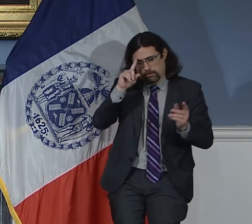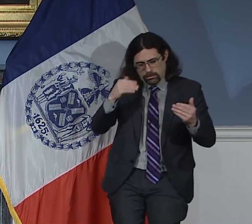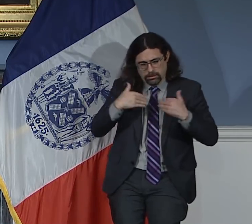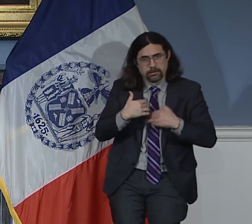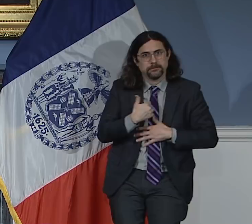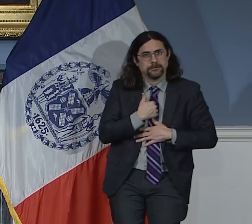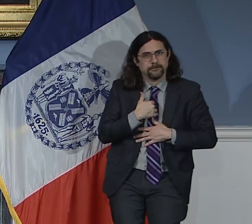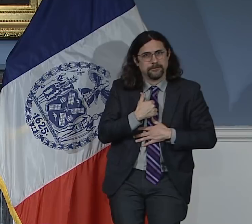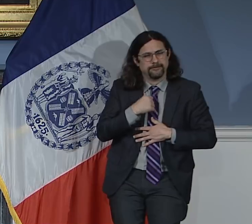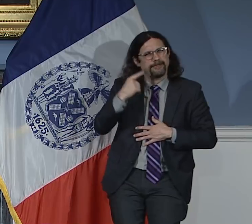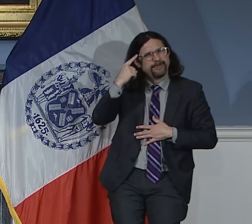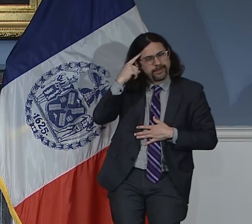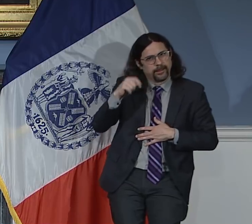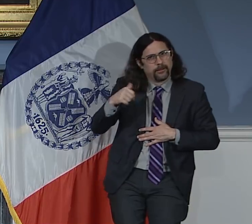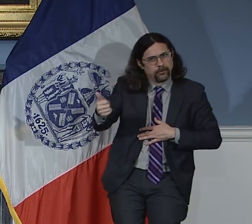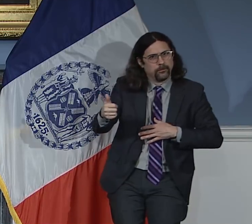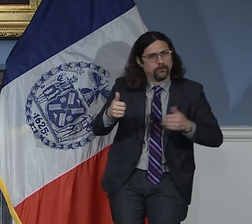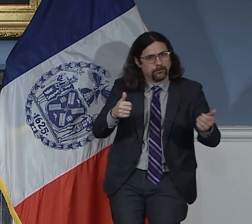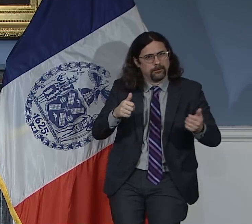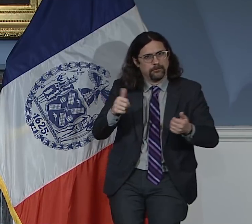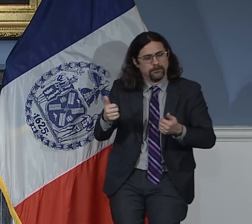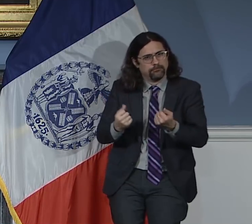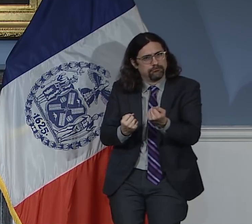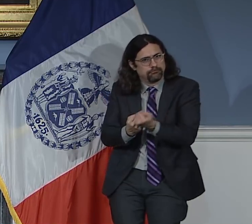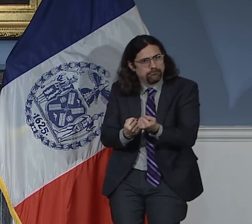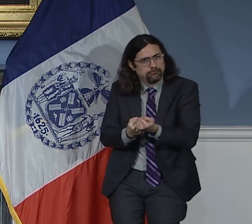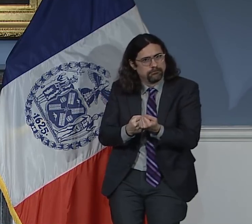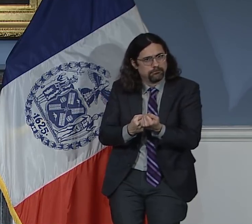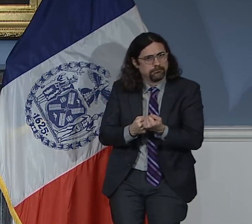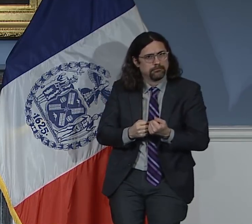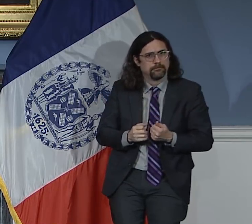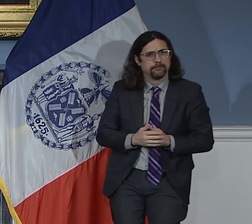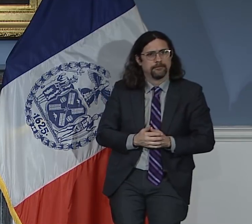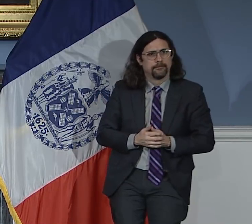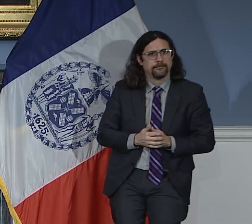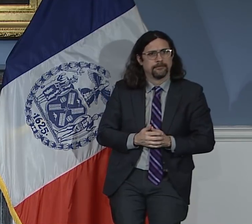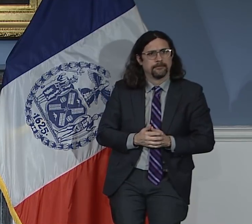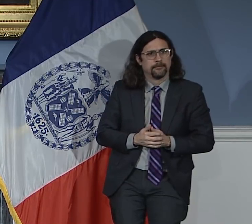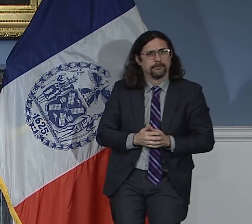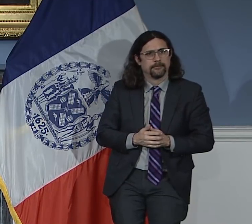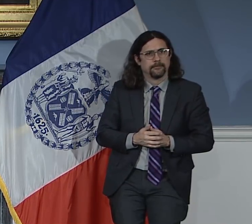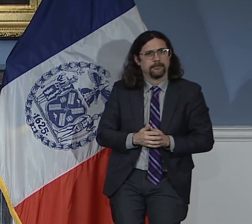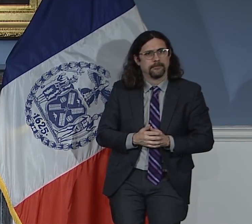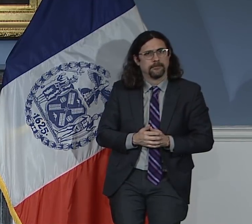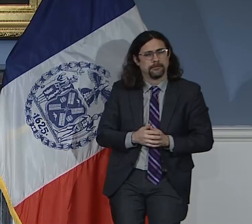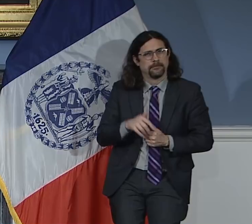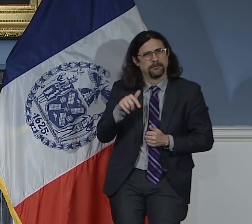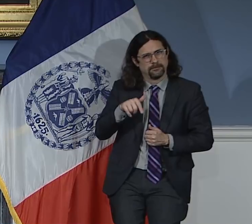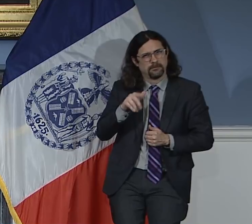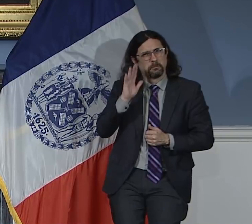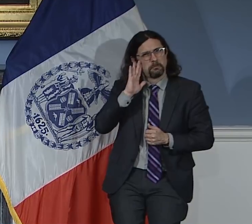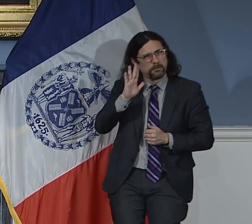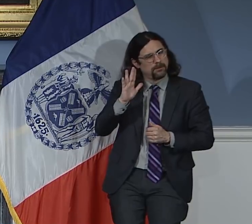GOING TO GET THROUGH THIS. THIS WILL GET WORSE EFBO REIT GETS BETTER. HWEAVE ALL HEARD